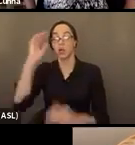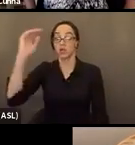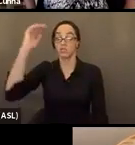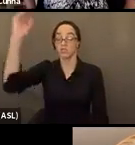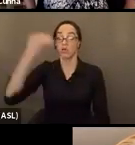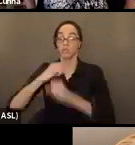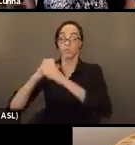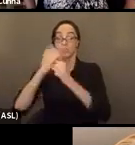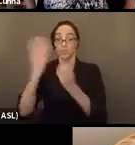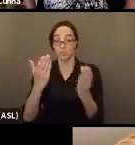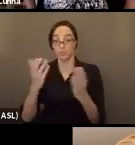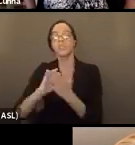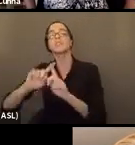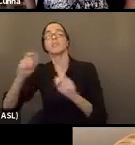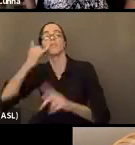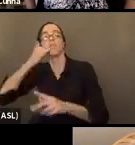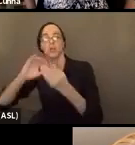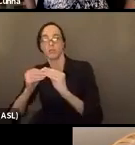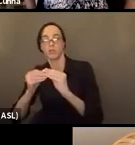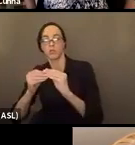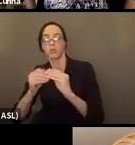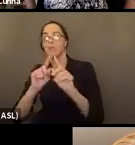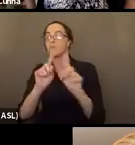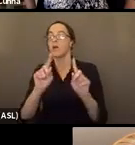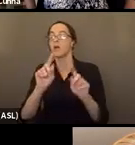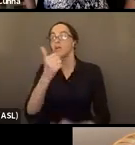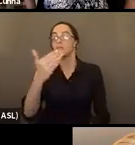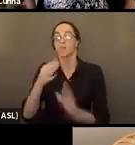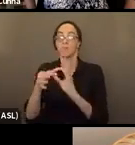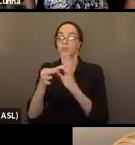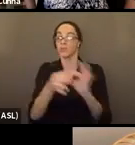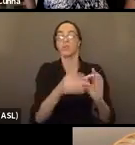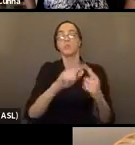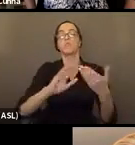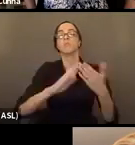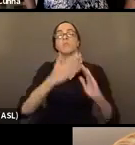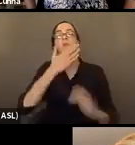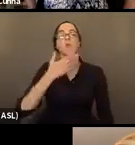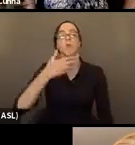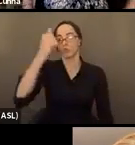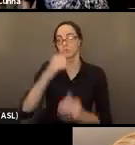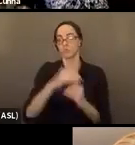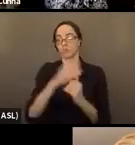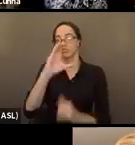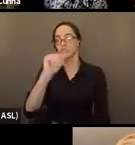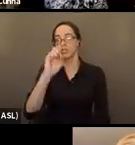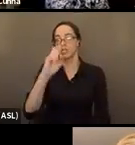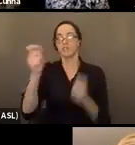anything related to aging case management etc since i have the floor i'm also going to put in